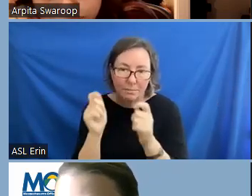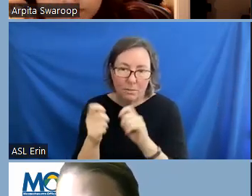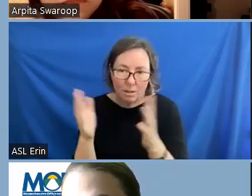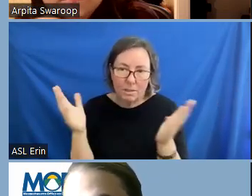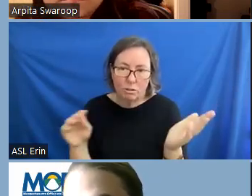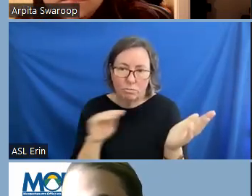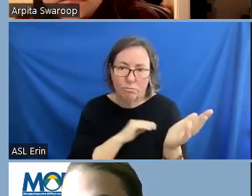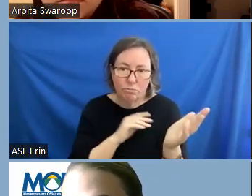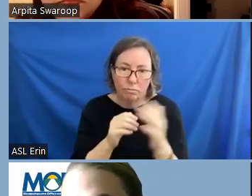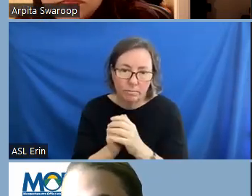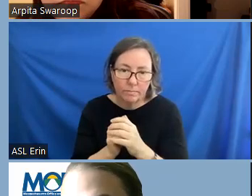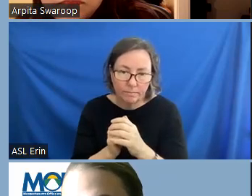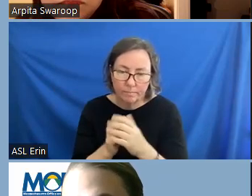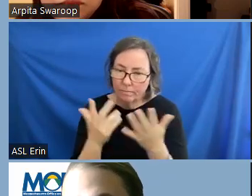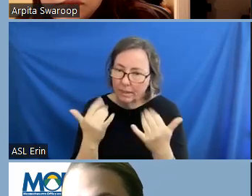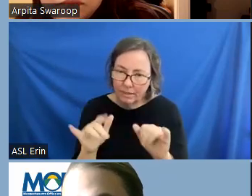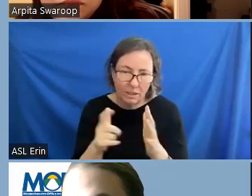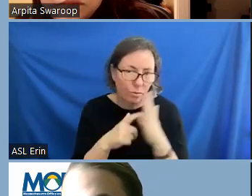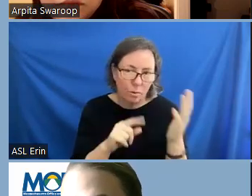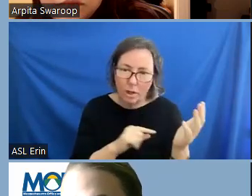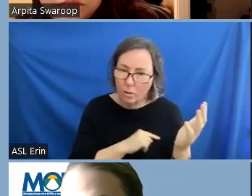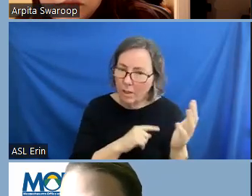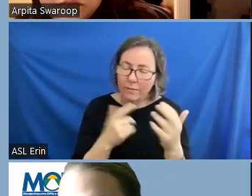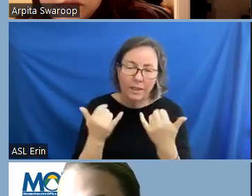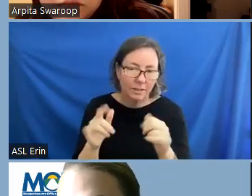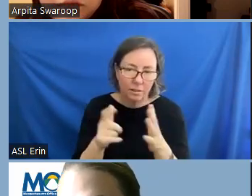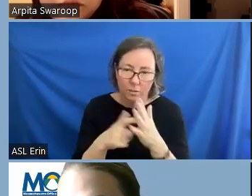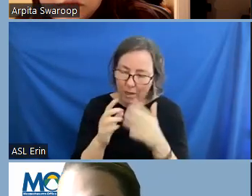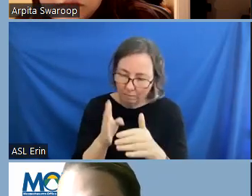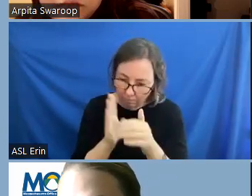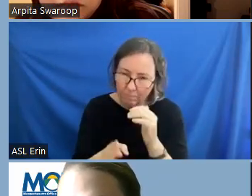to be qualified. You still have to be able to complete the essential functions of the job.